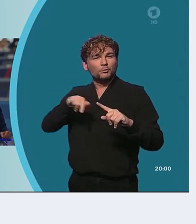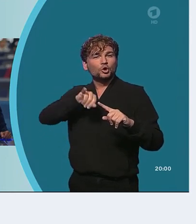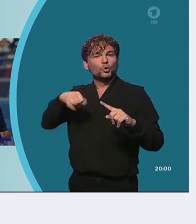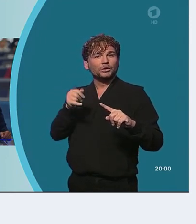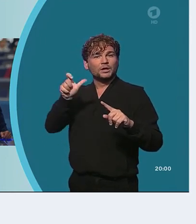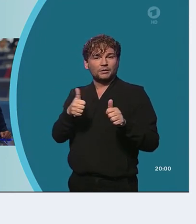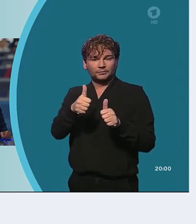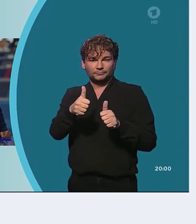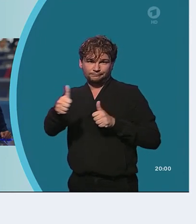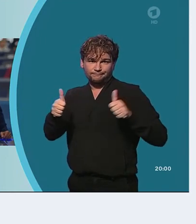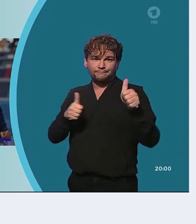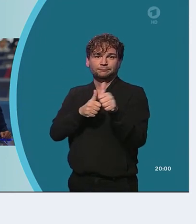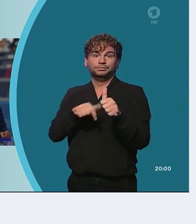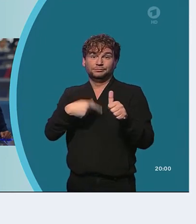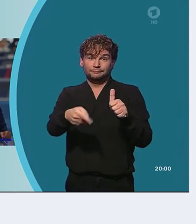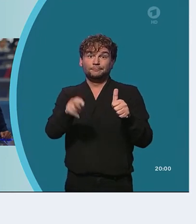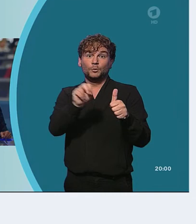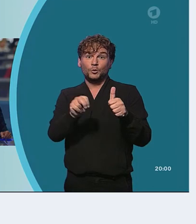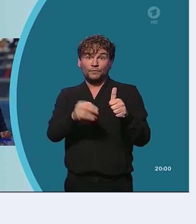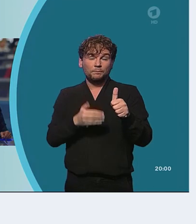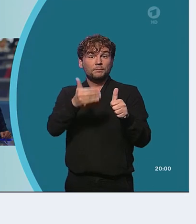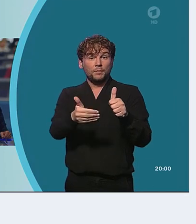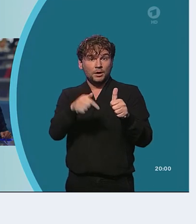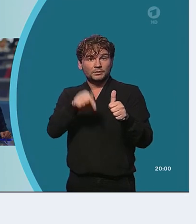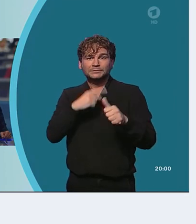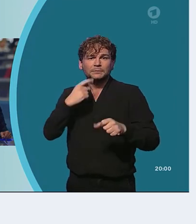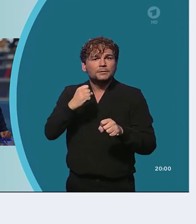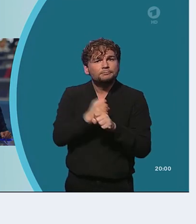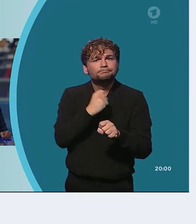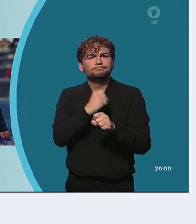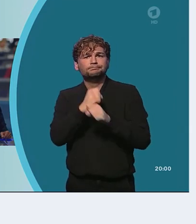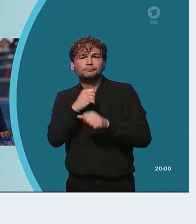increased significantly in recent years, this is the preferred approach.